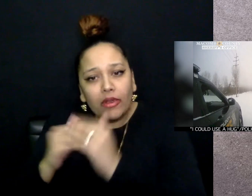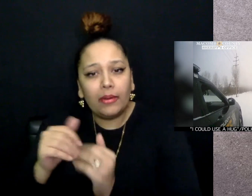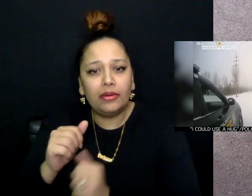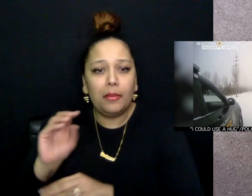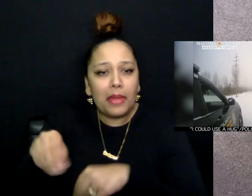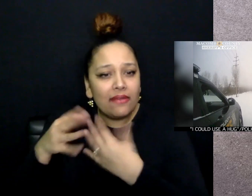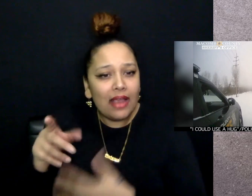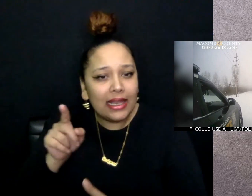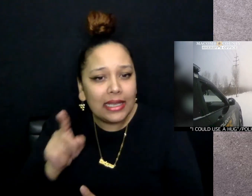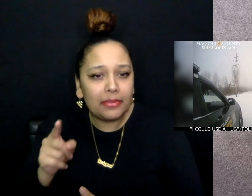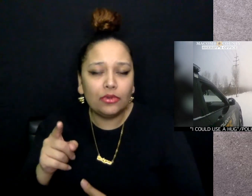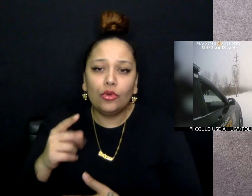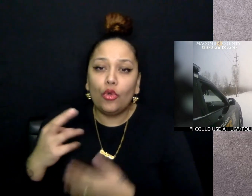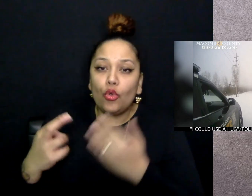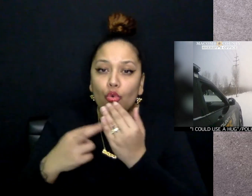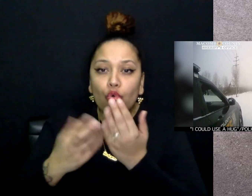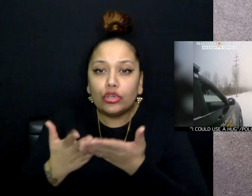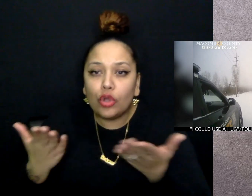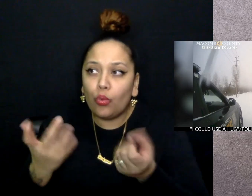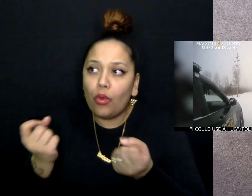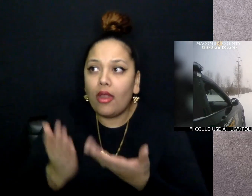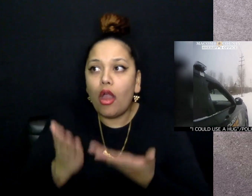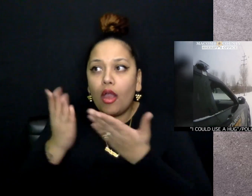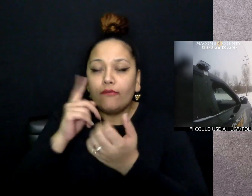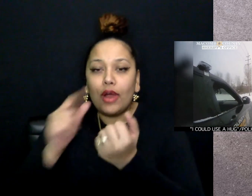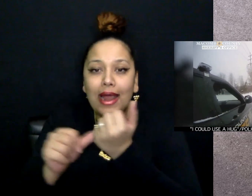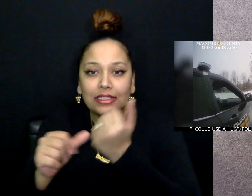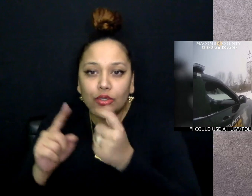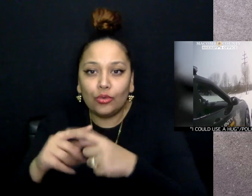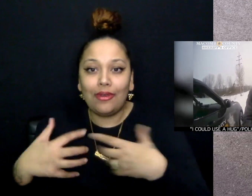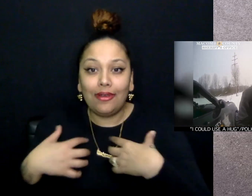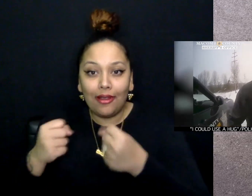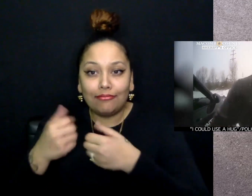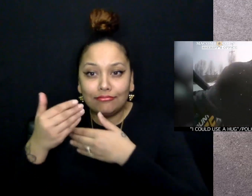TV Amazon and Roku.